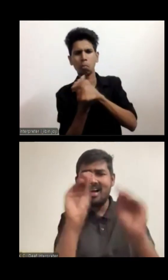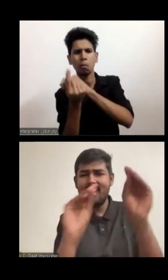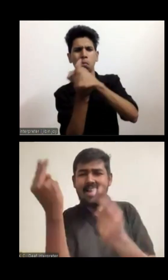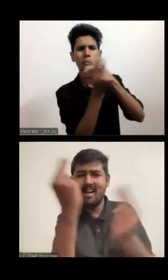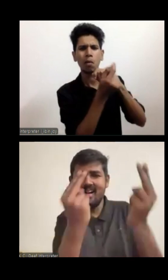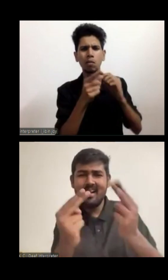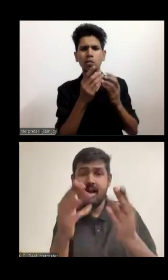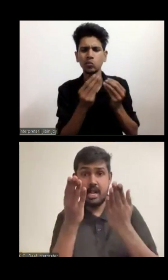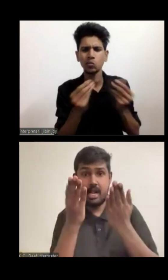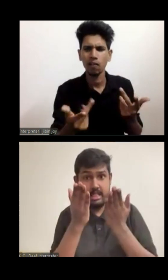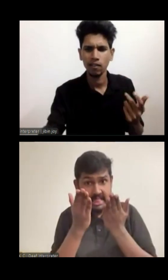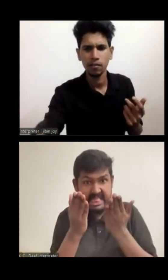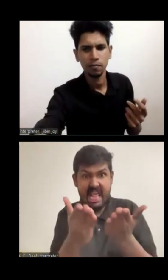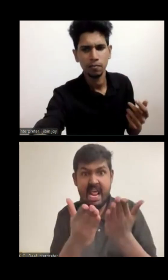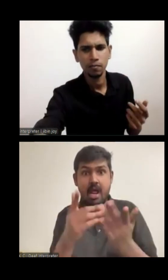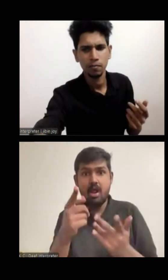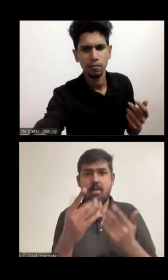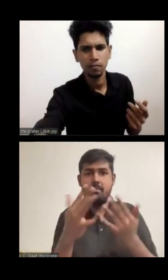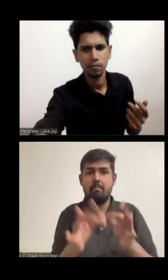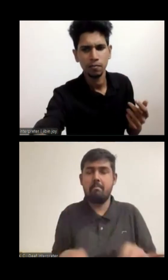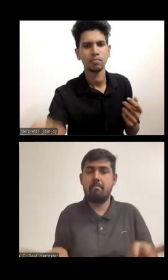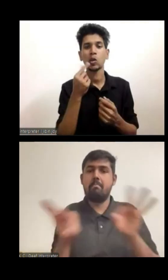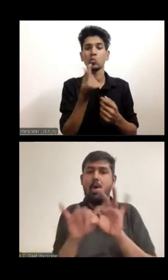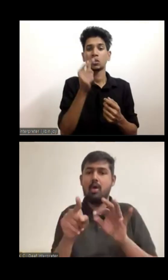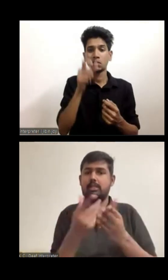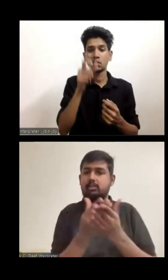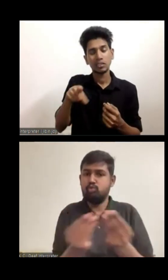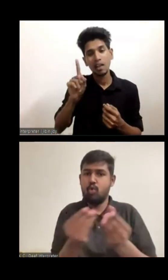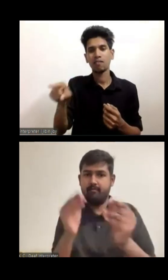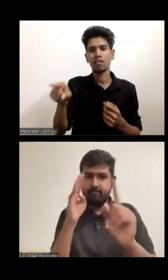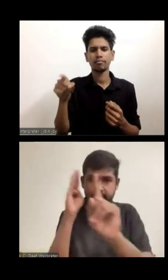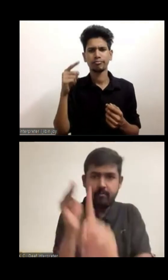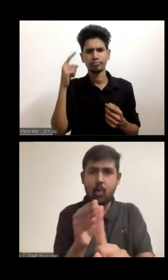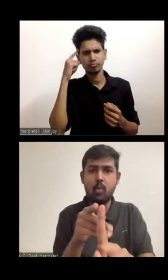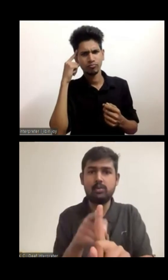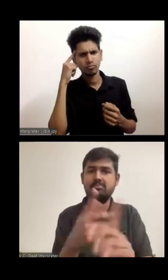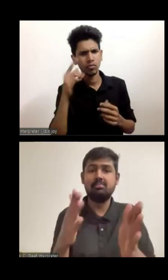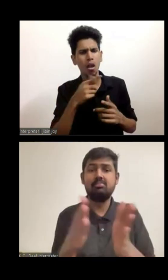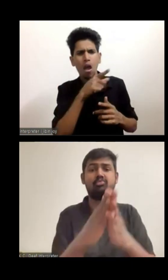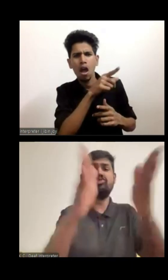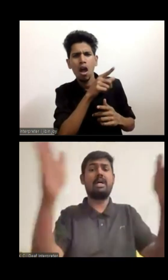users would have We have at least one platform there where, you know, the developers know what it means to make anything accessible.